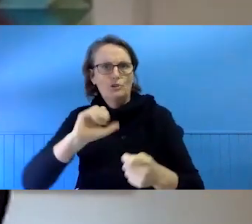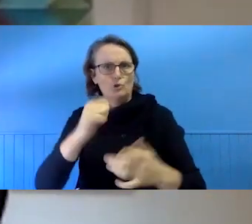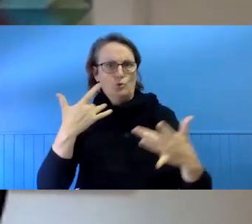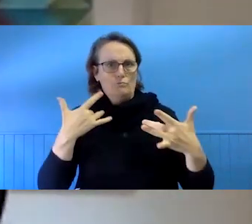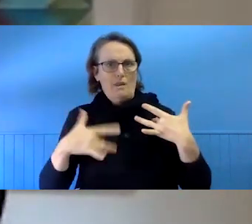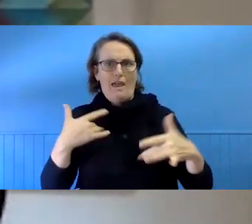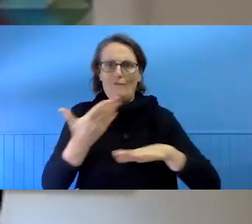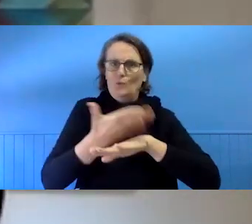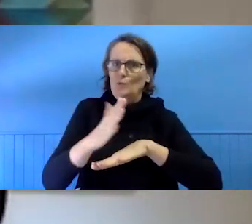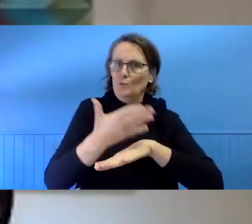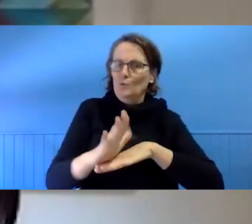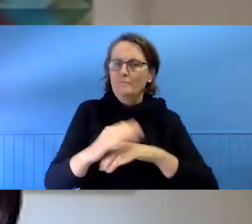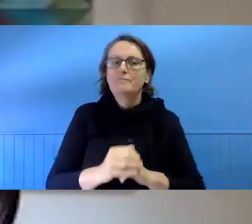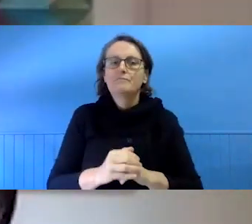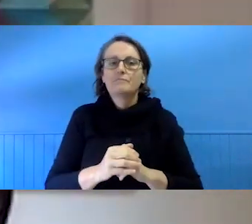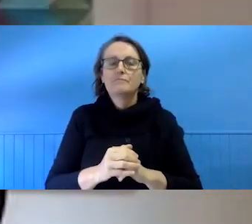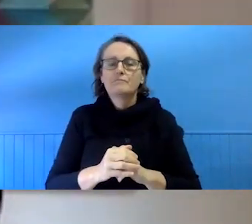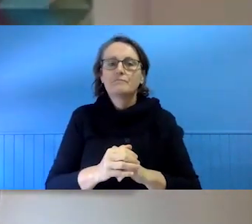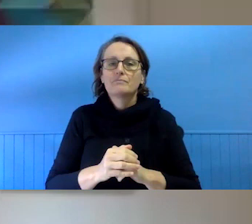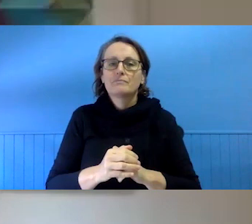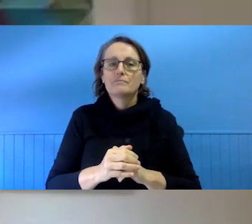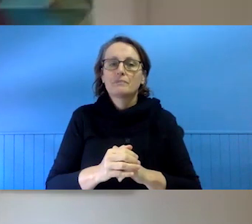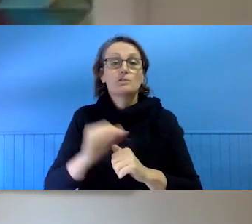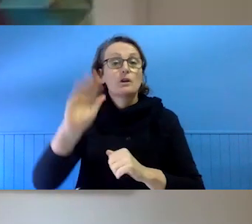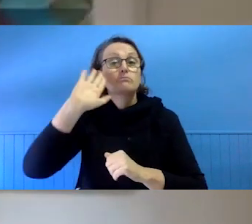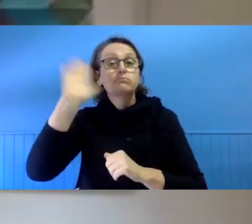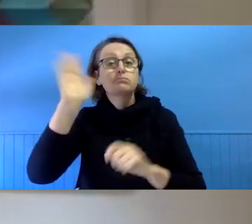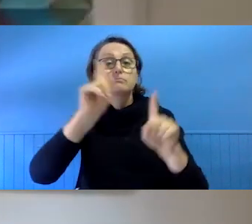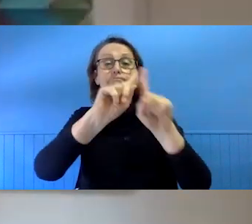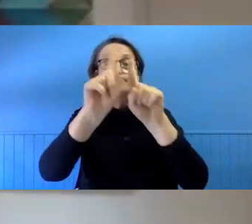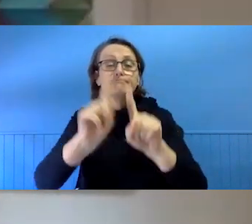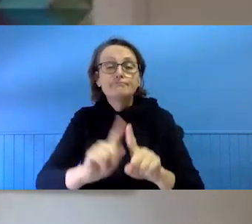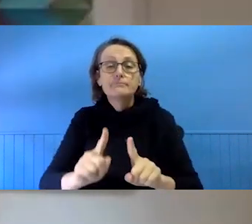existing sessions, look at how we adapt our leadership, our digital